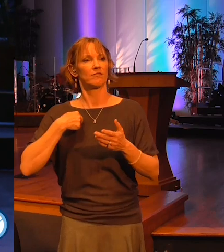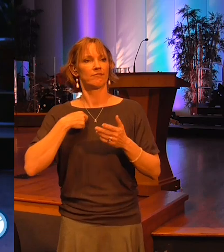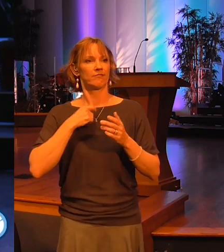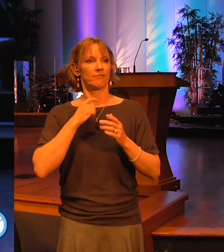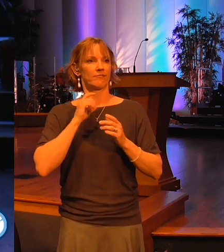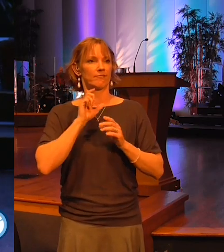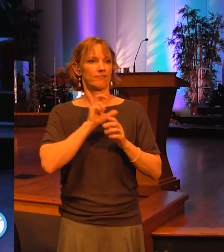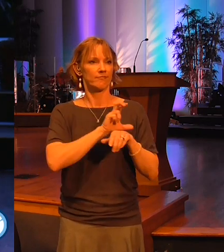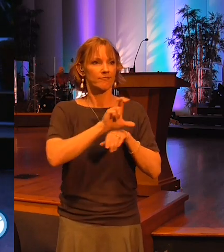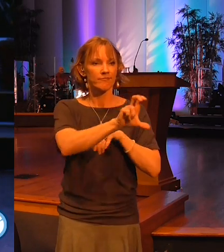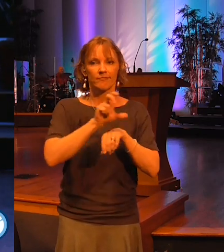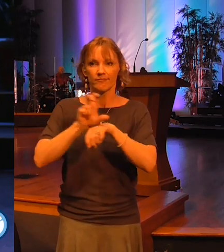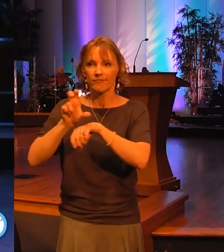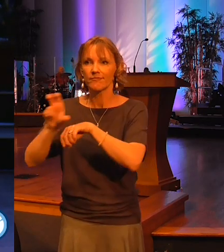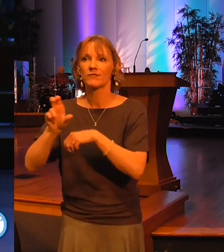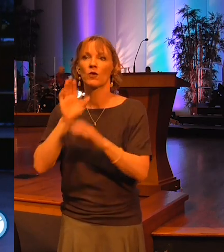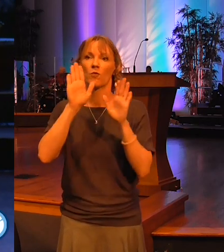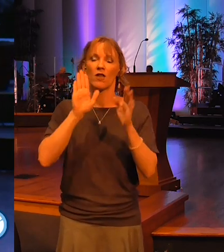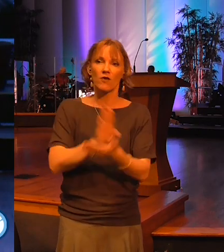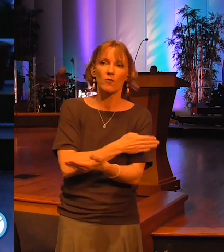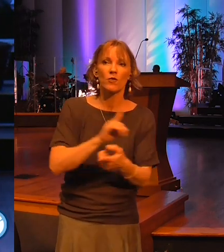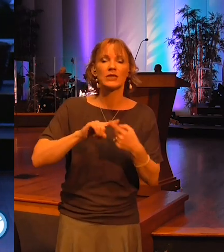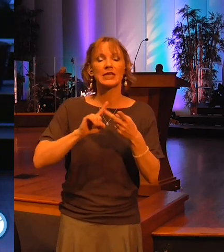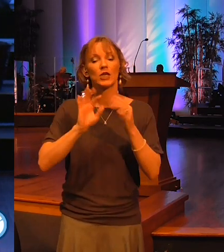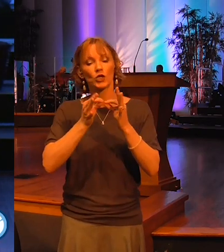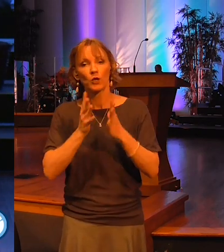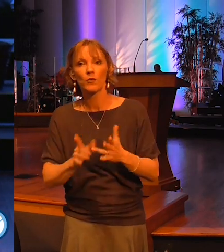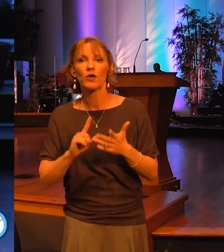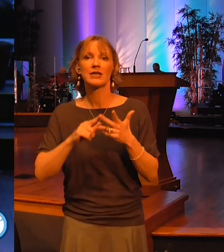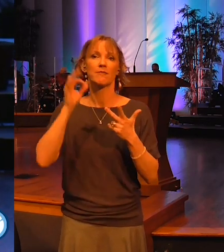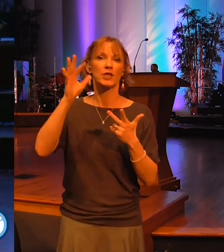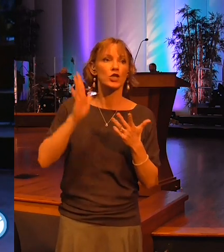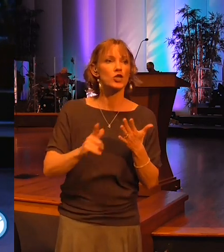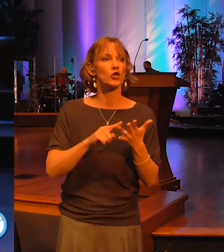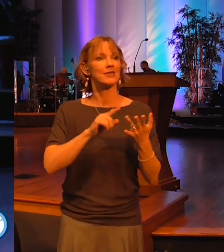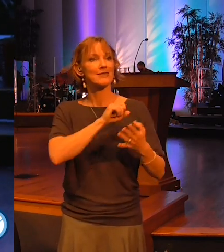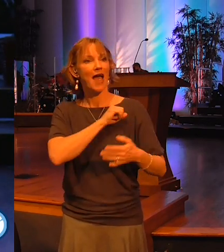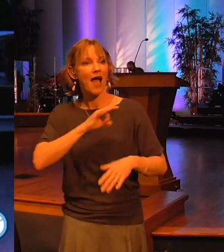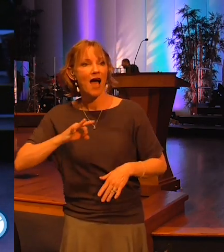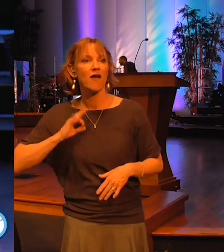music we're hearing here the interpreters the ministers the staff um our youth program so